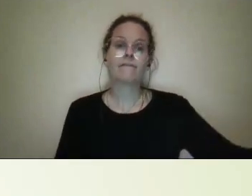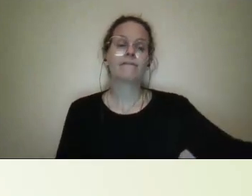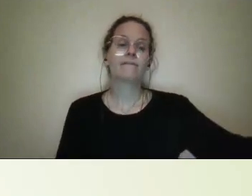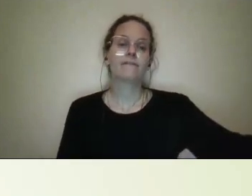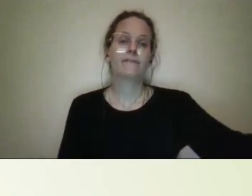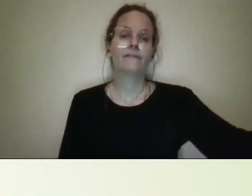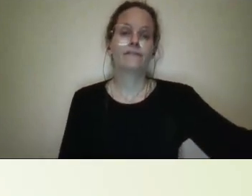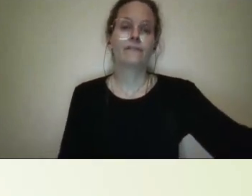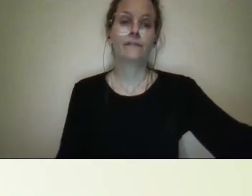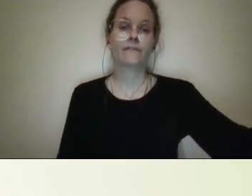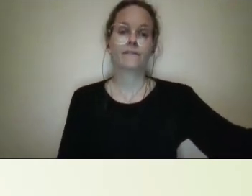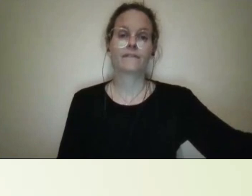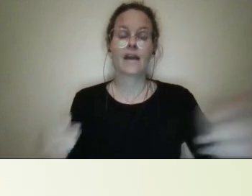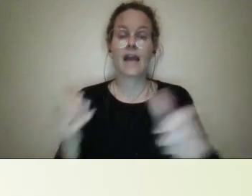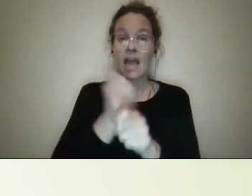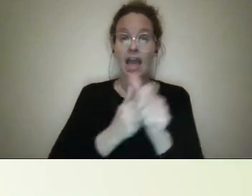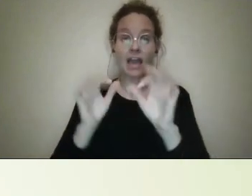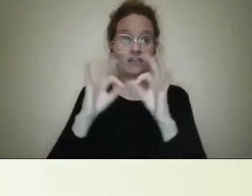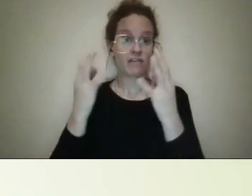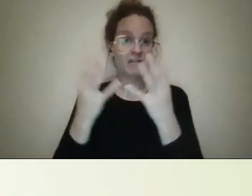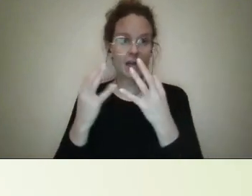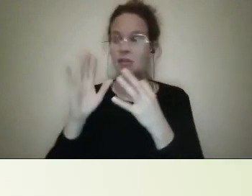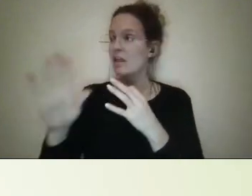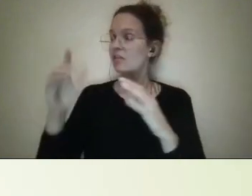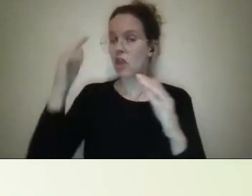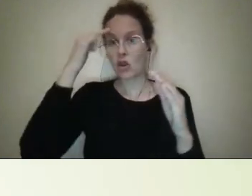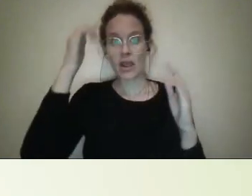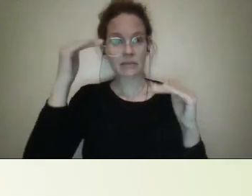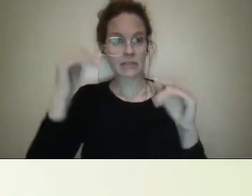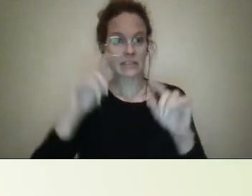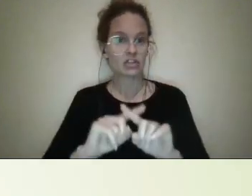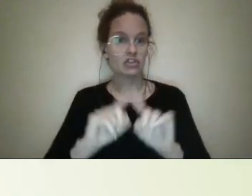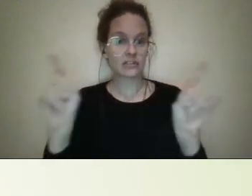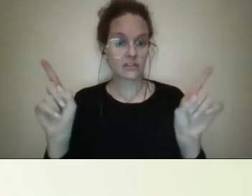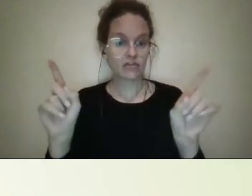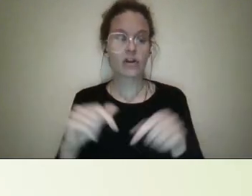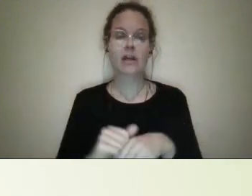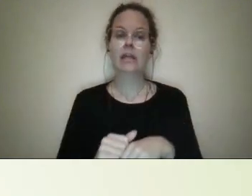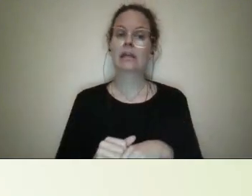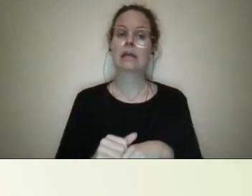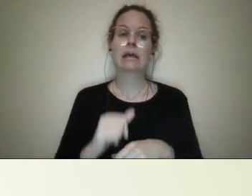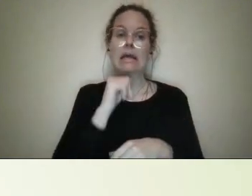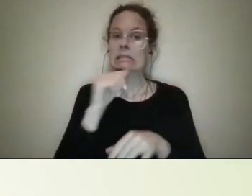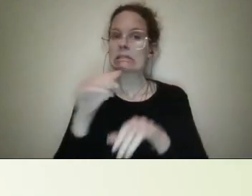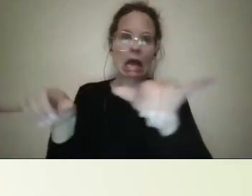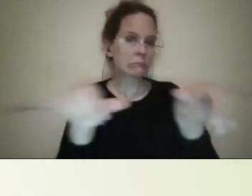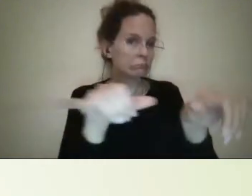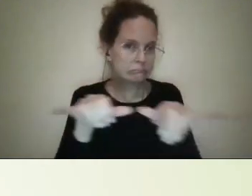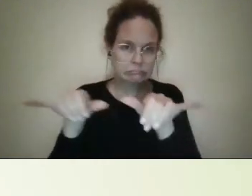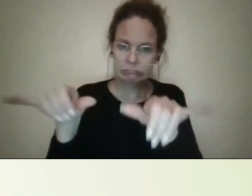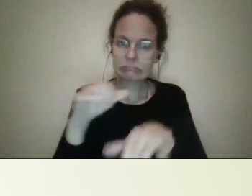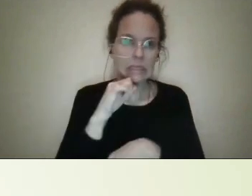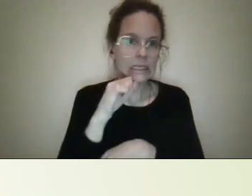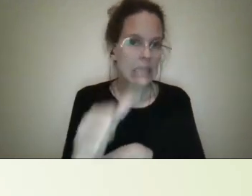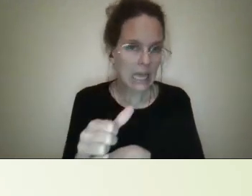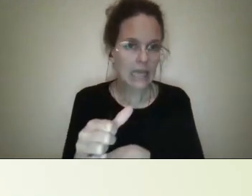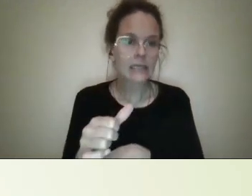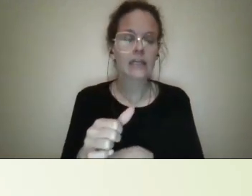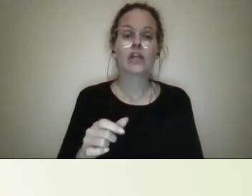expectations. This is not a one size fits all. This is what you would set up for your